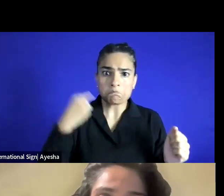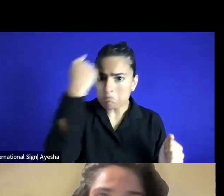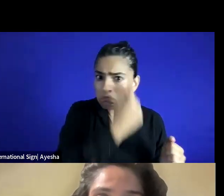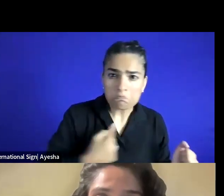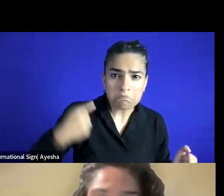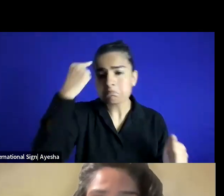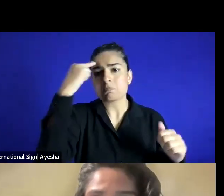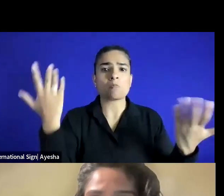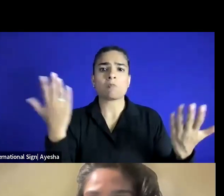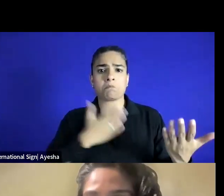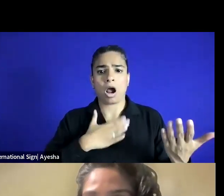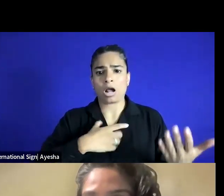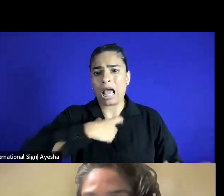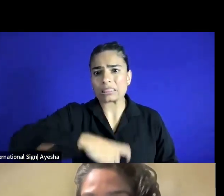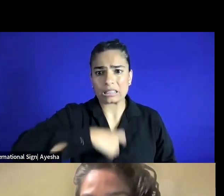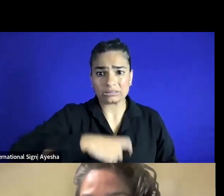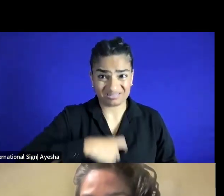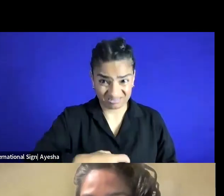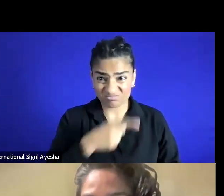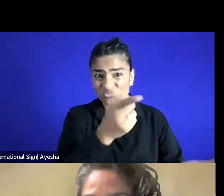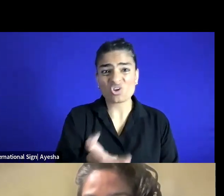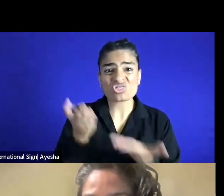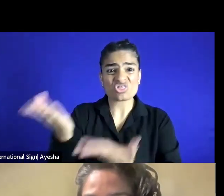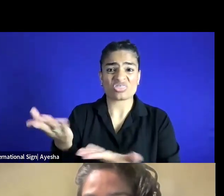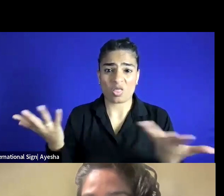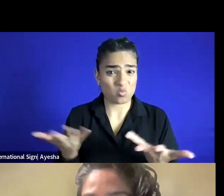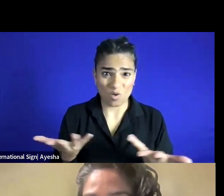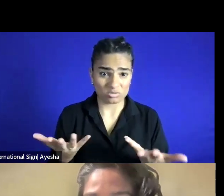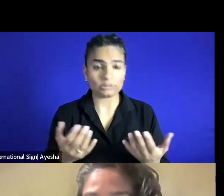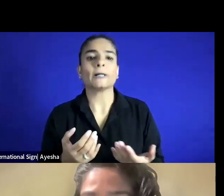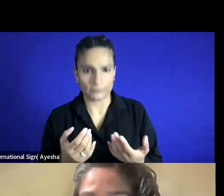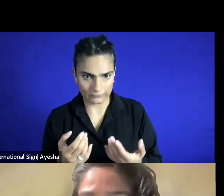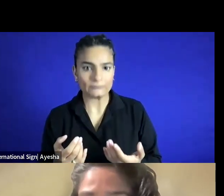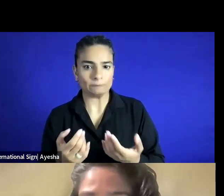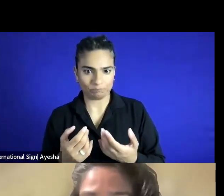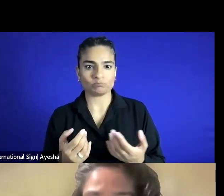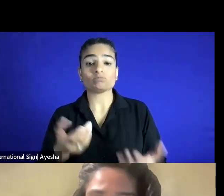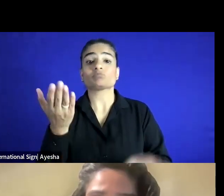Okay, so one will be this and you can do this. So first is everything that is